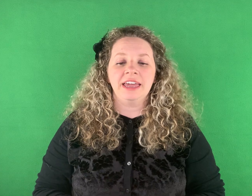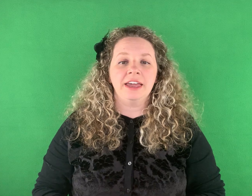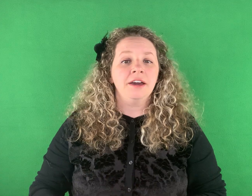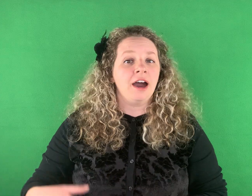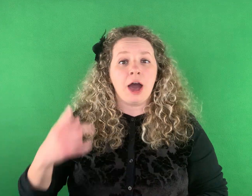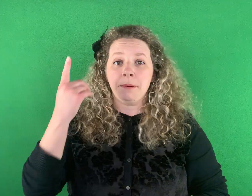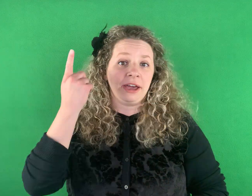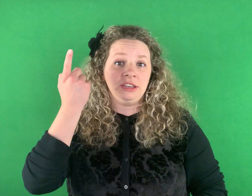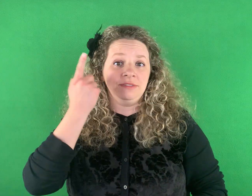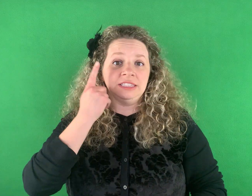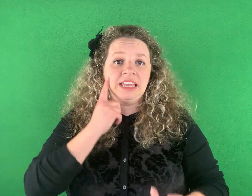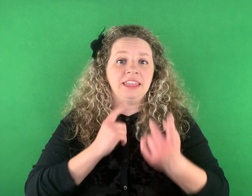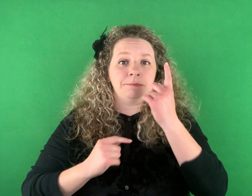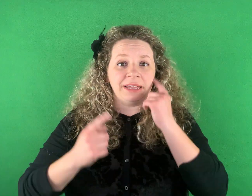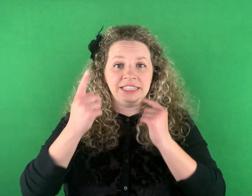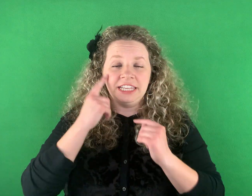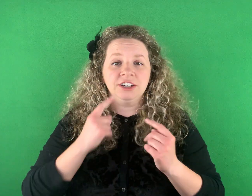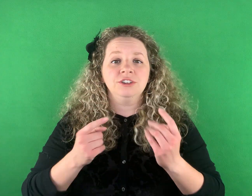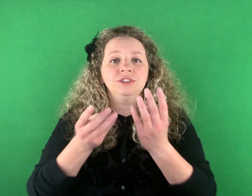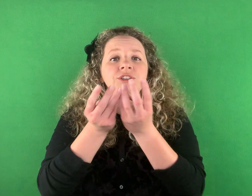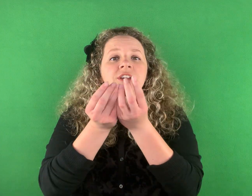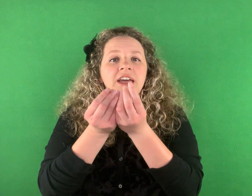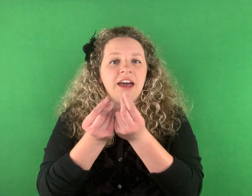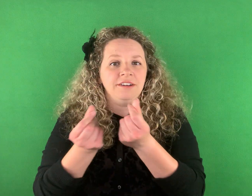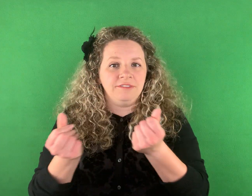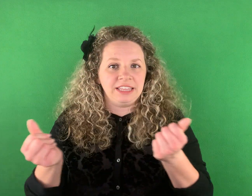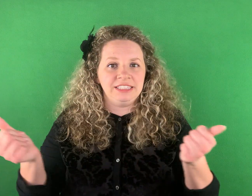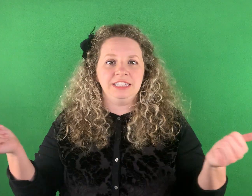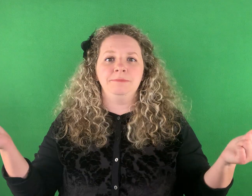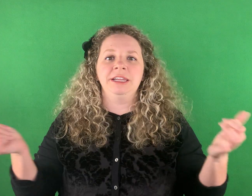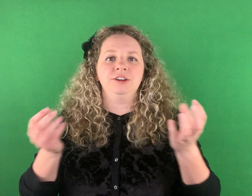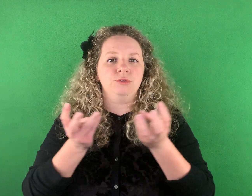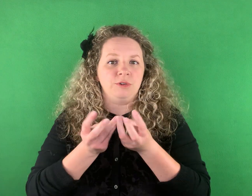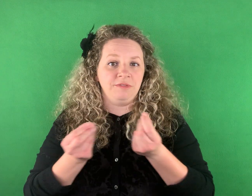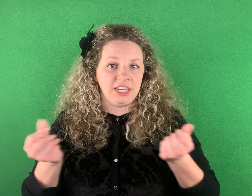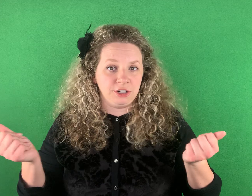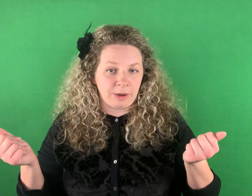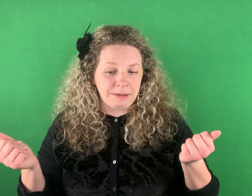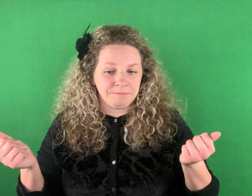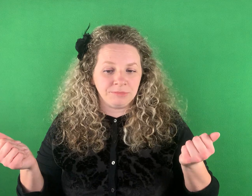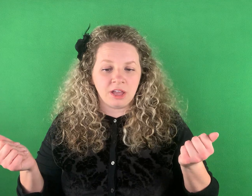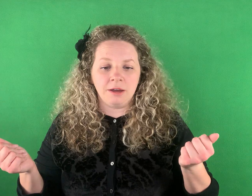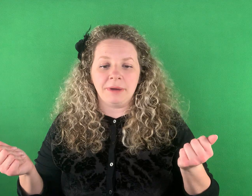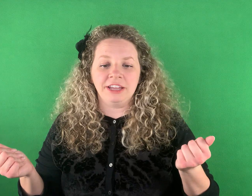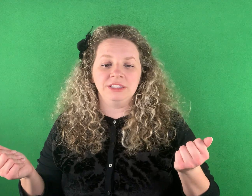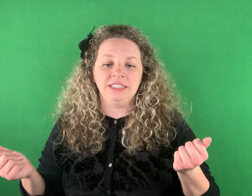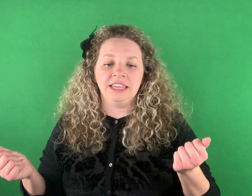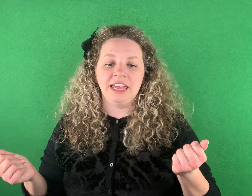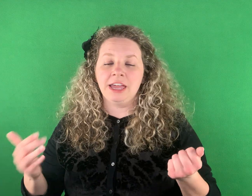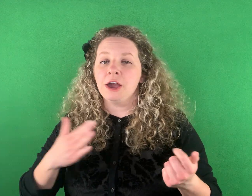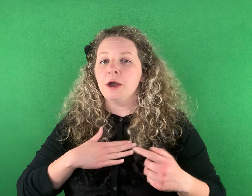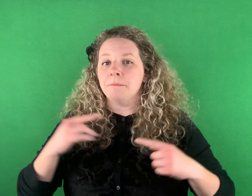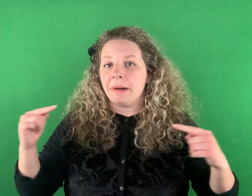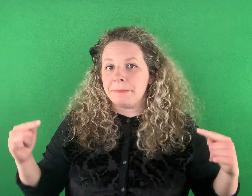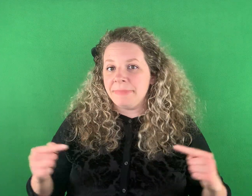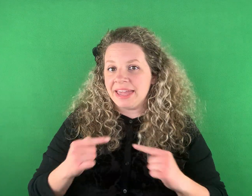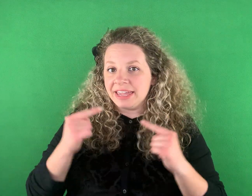I could even say my tears have disappeared or faded away. I could say my PAIN,